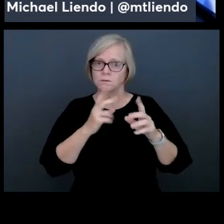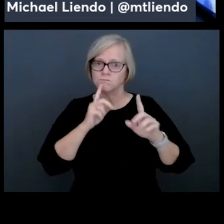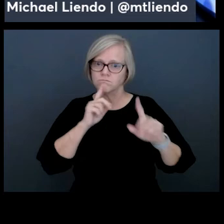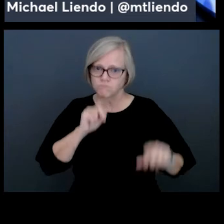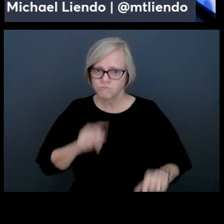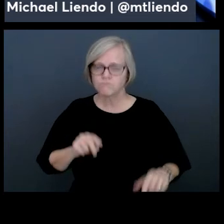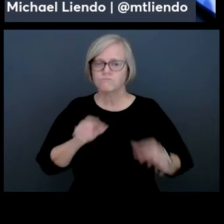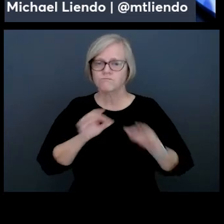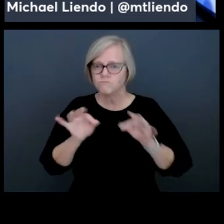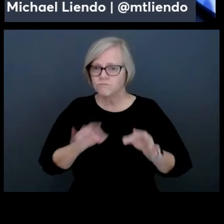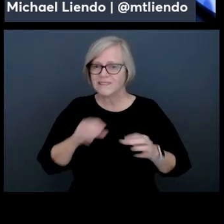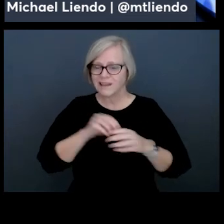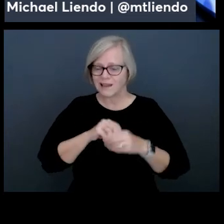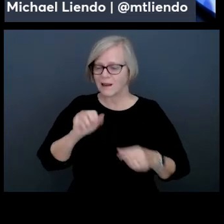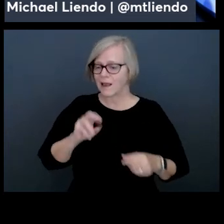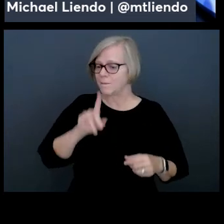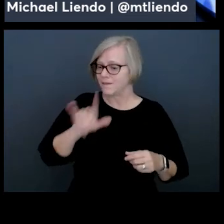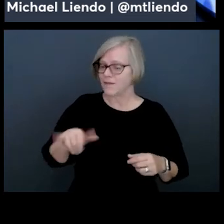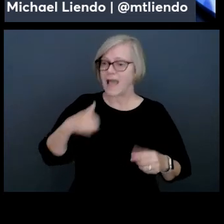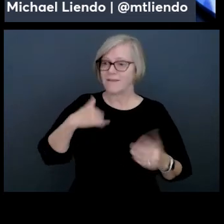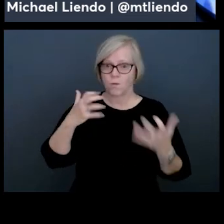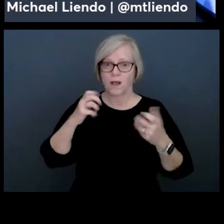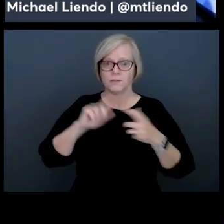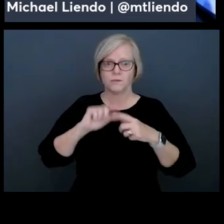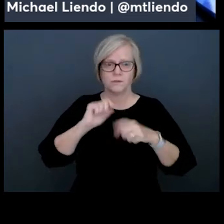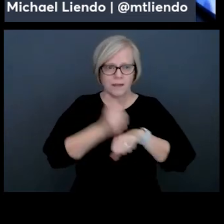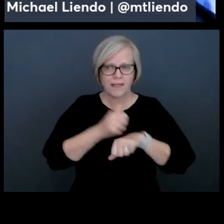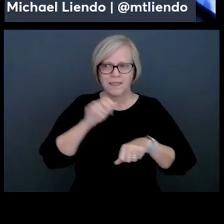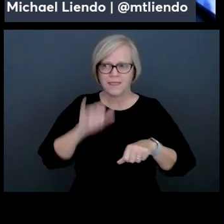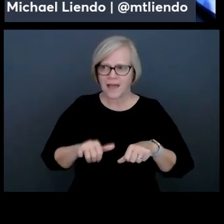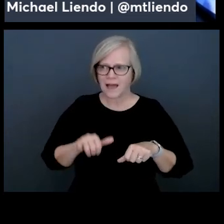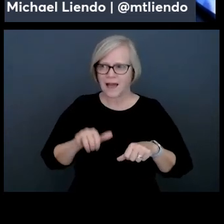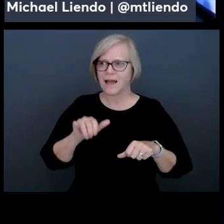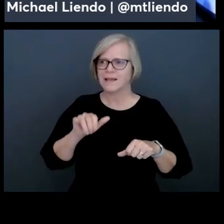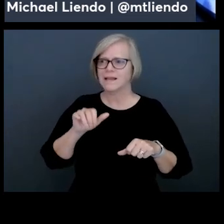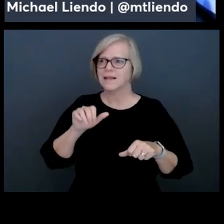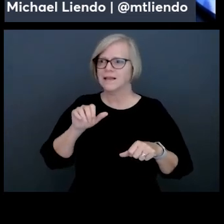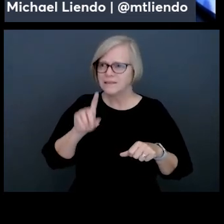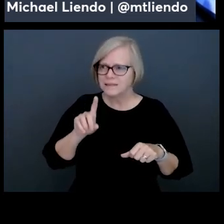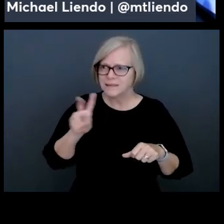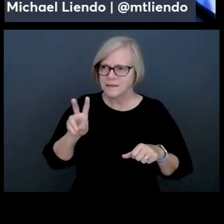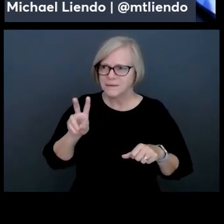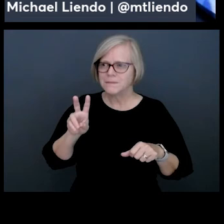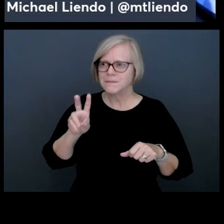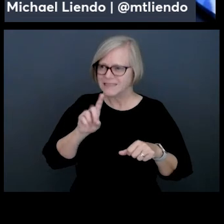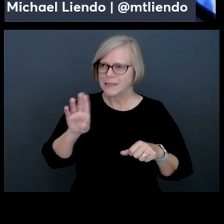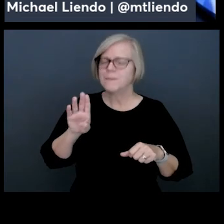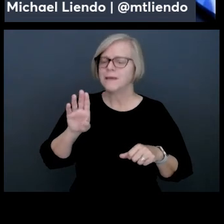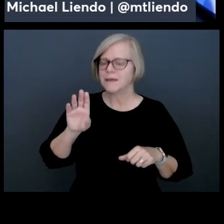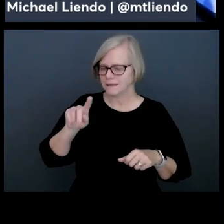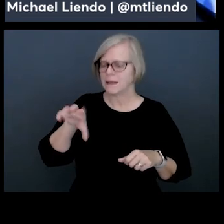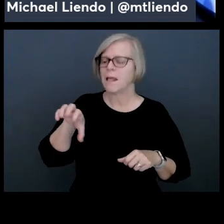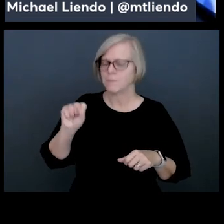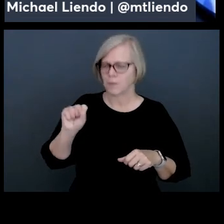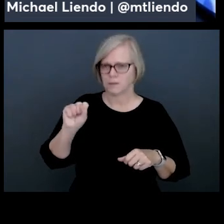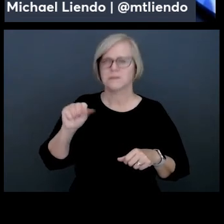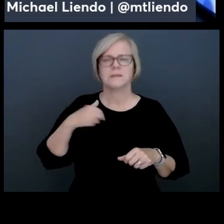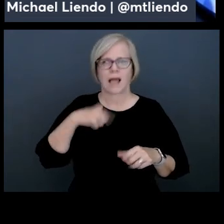if I'm gonna create those DynamoDB tables, I simply say app model and when I'm gonna add in those authorization rules,